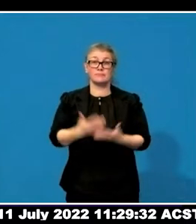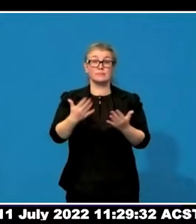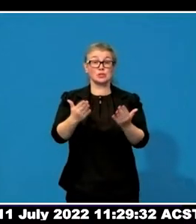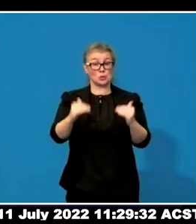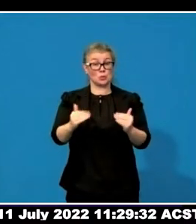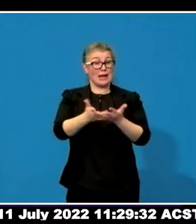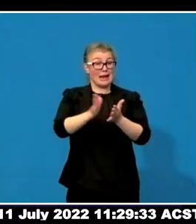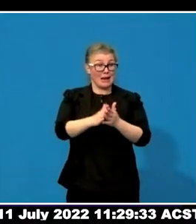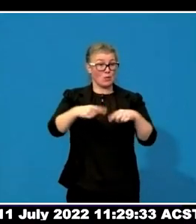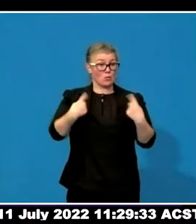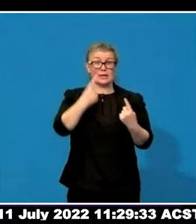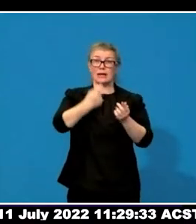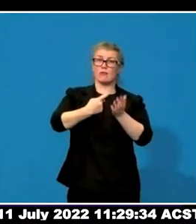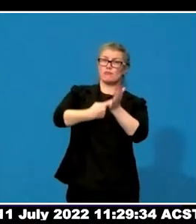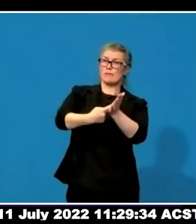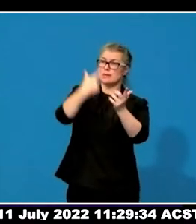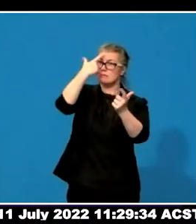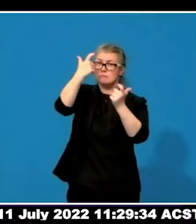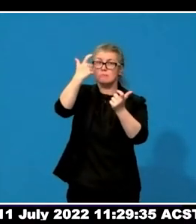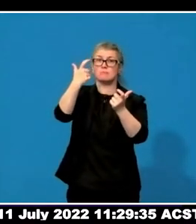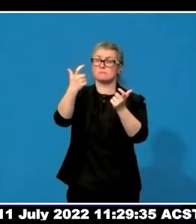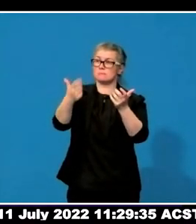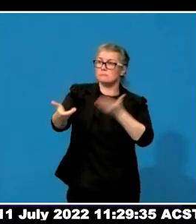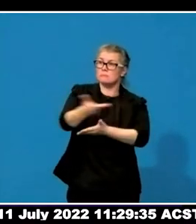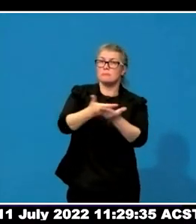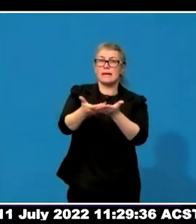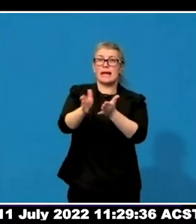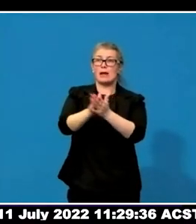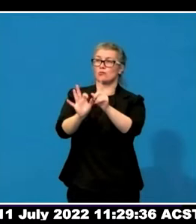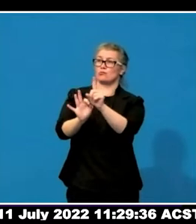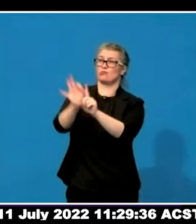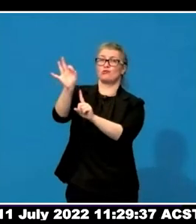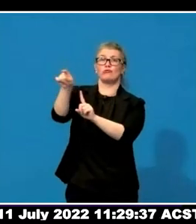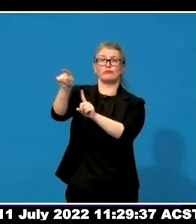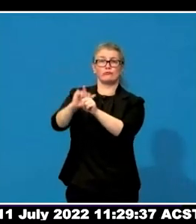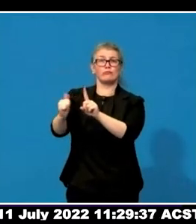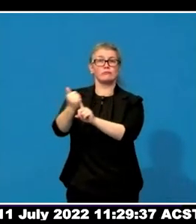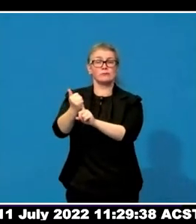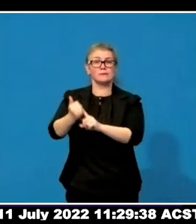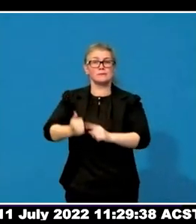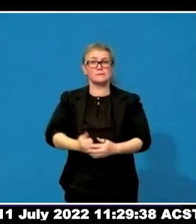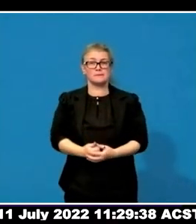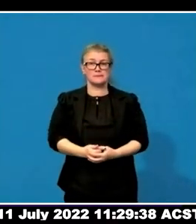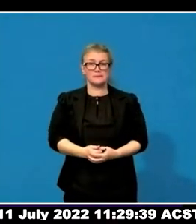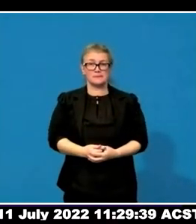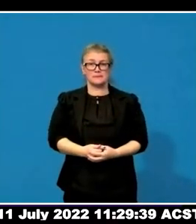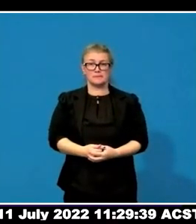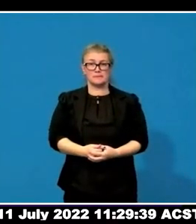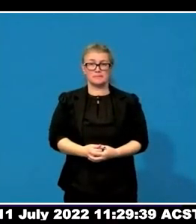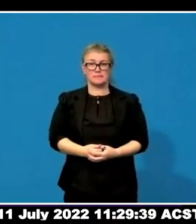recommendations or suggestions to those that run the scheme as to how it may be changed.